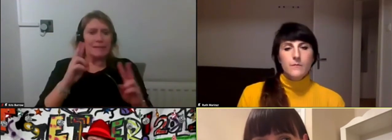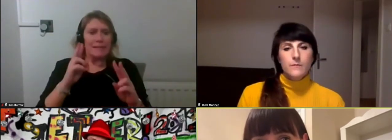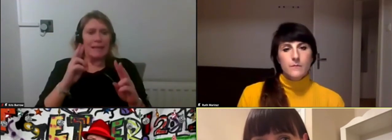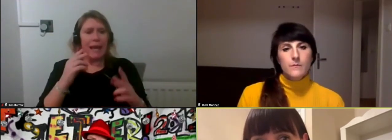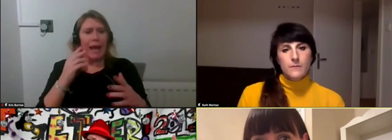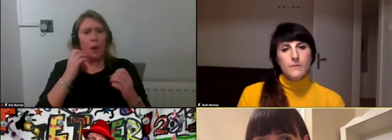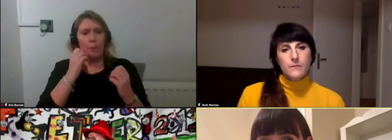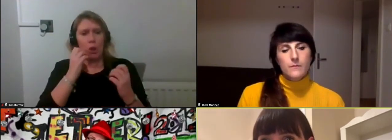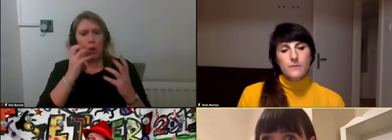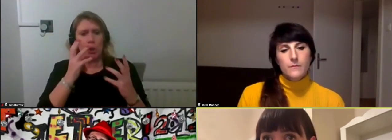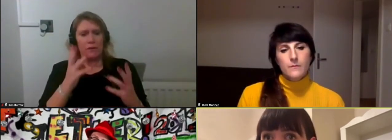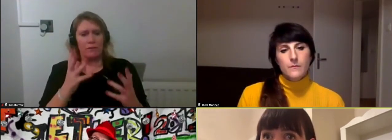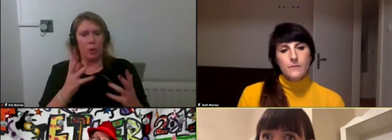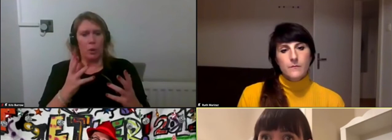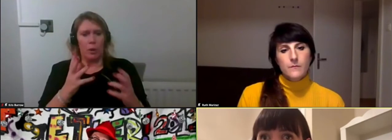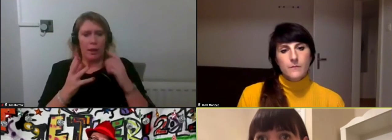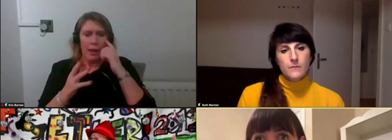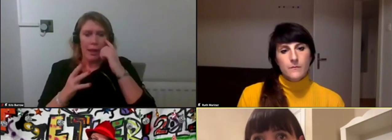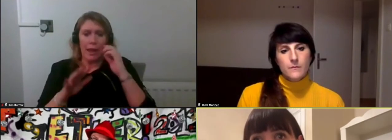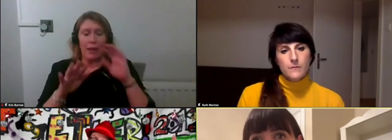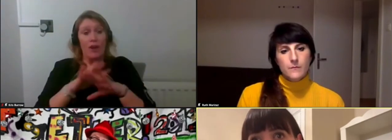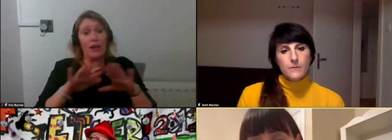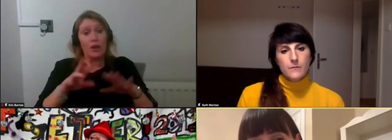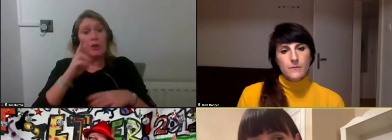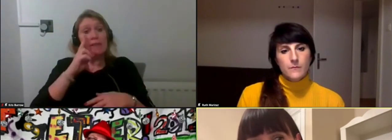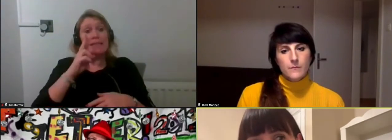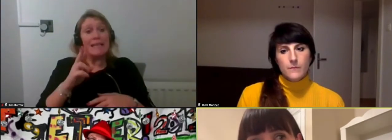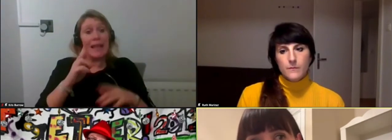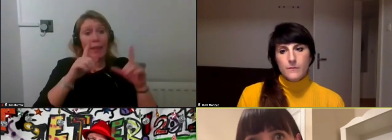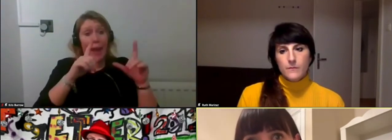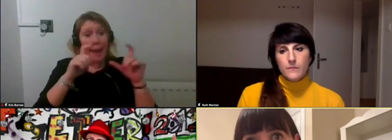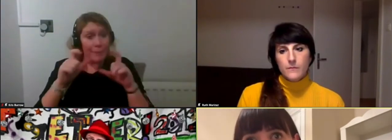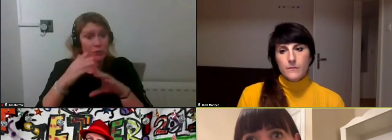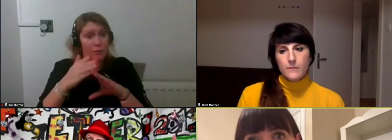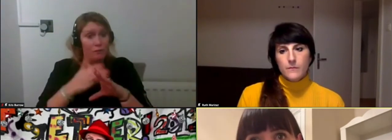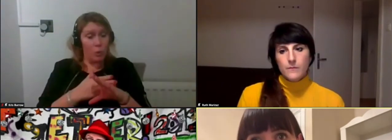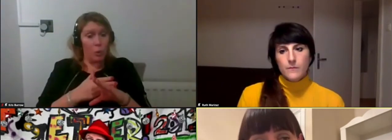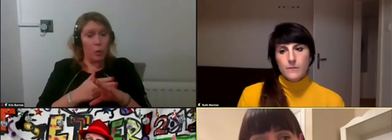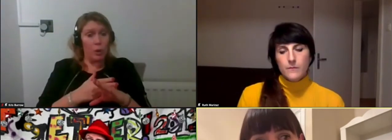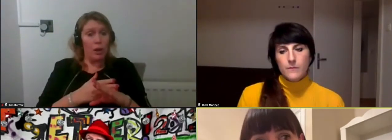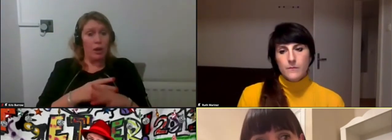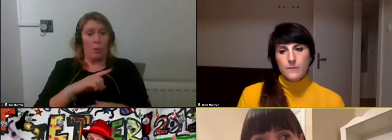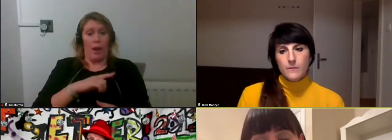I think if I hadn't seen it, again if you see the little bits of video, that's